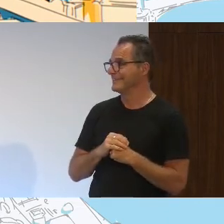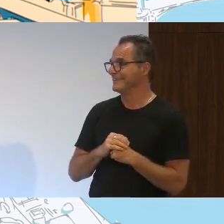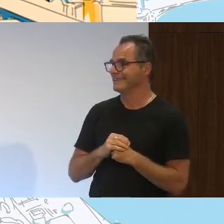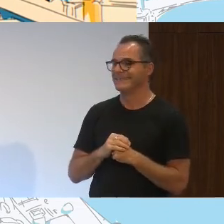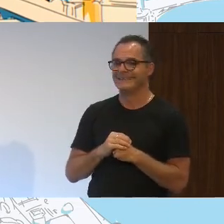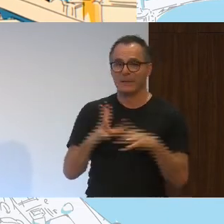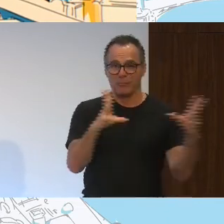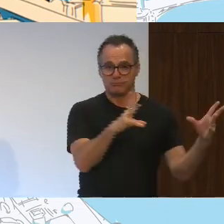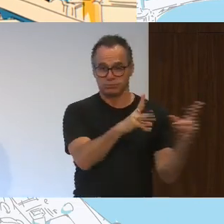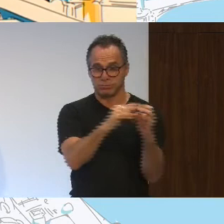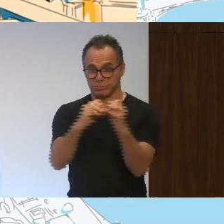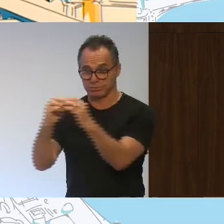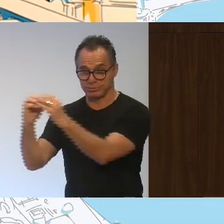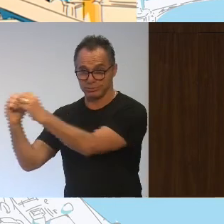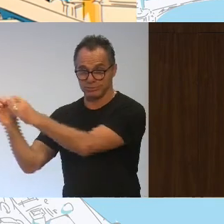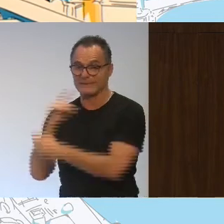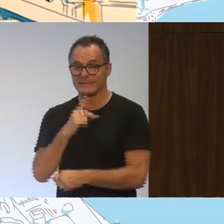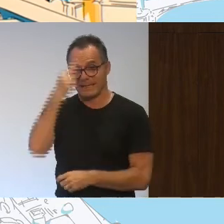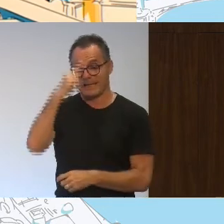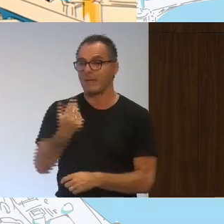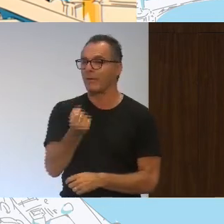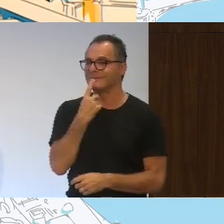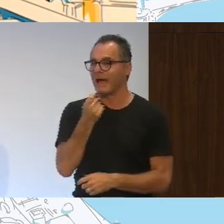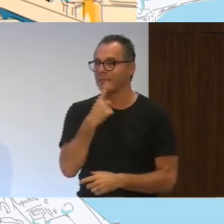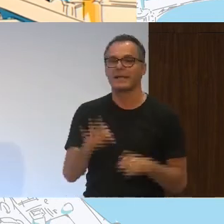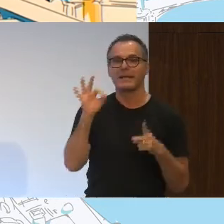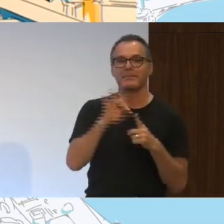What can you say? And it's called it's PACAP It's called pack app